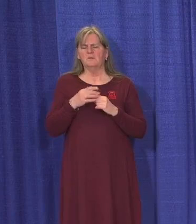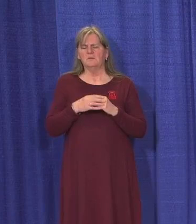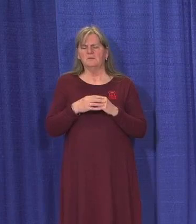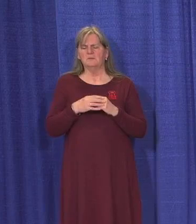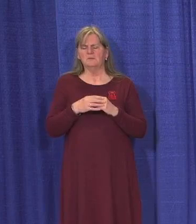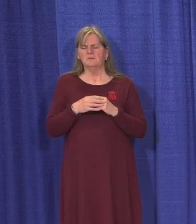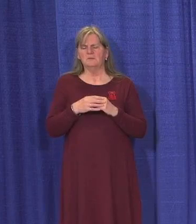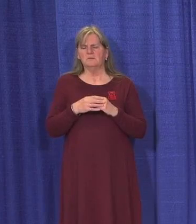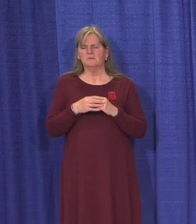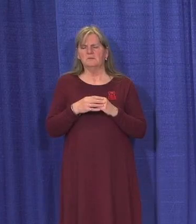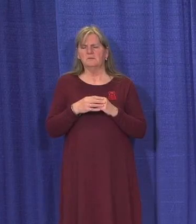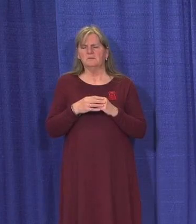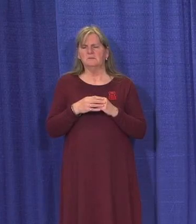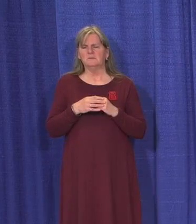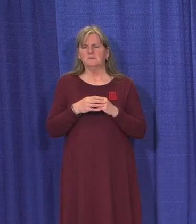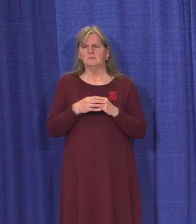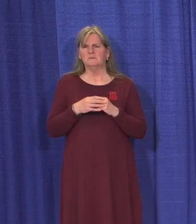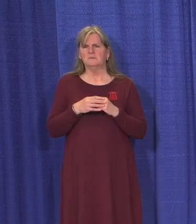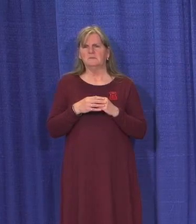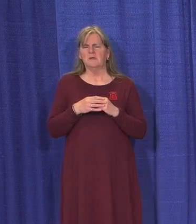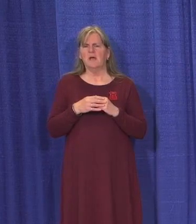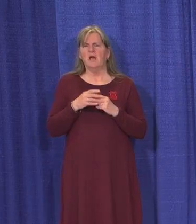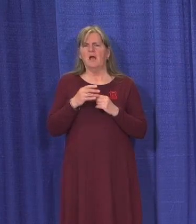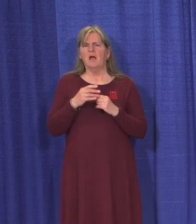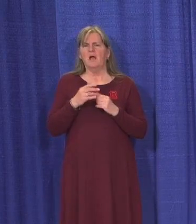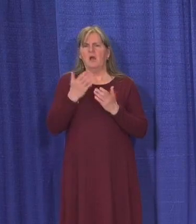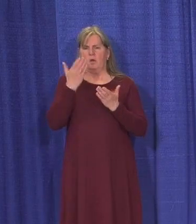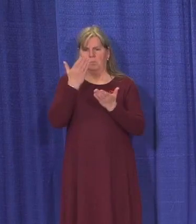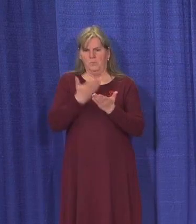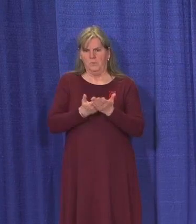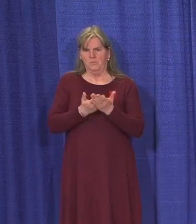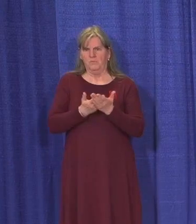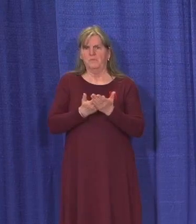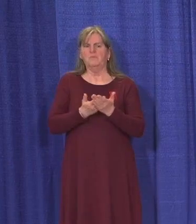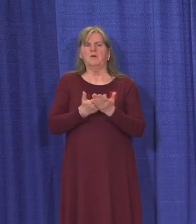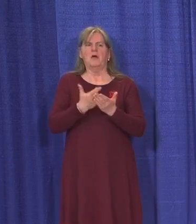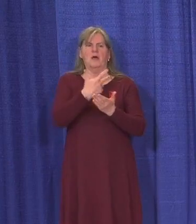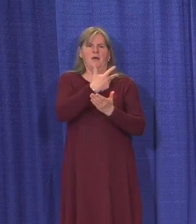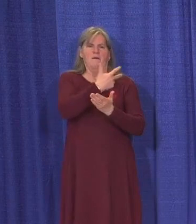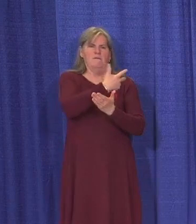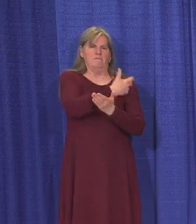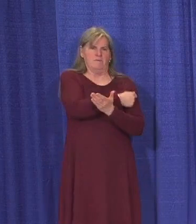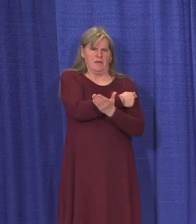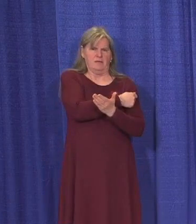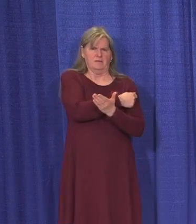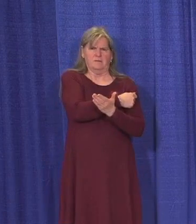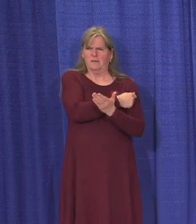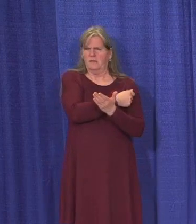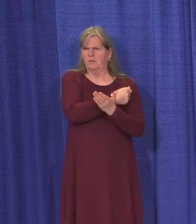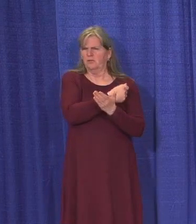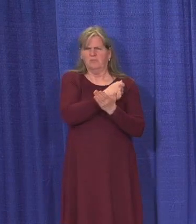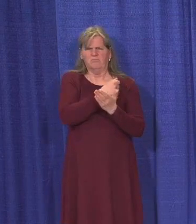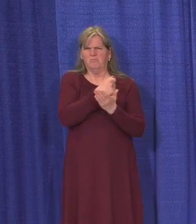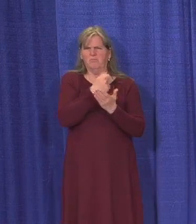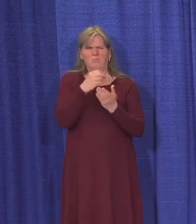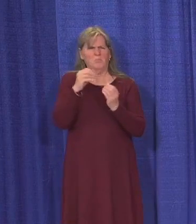Reporter: Hello. My question is for either